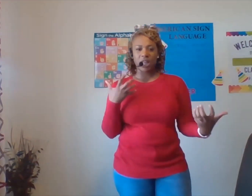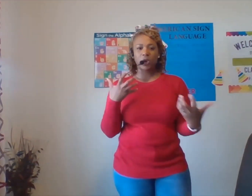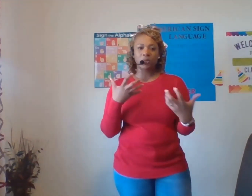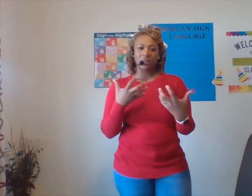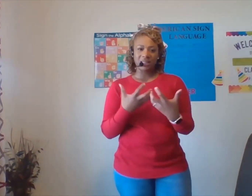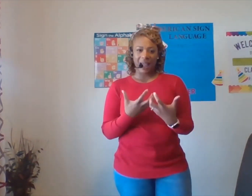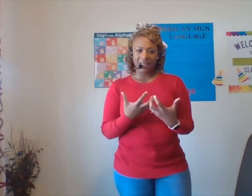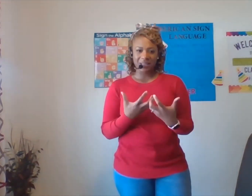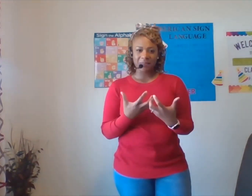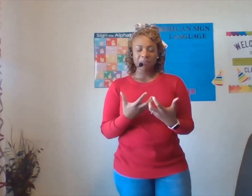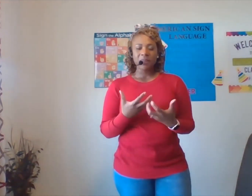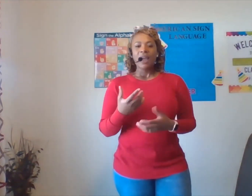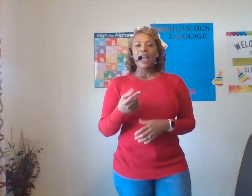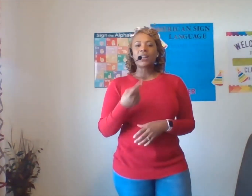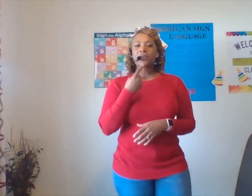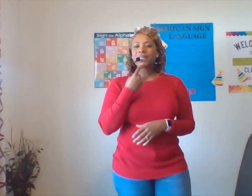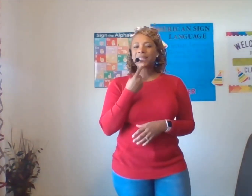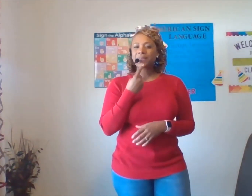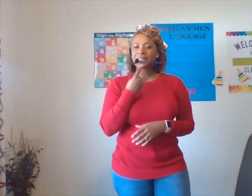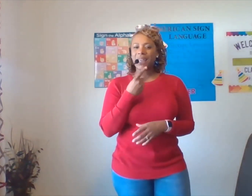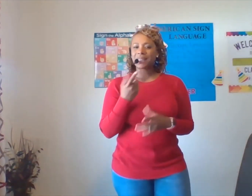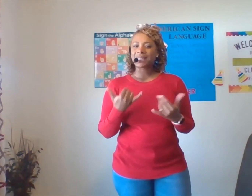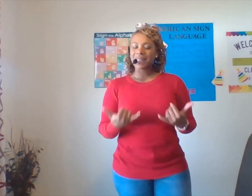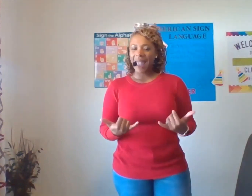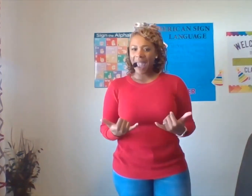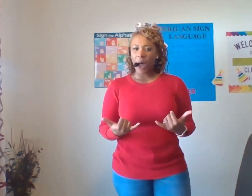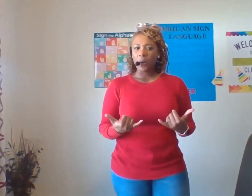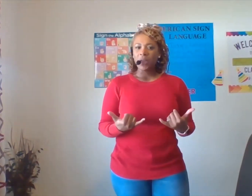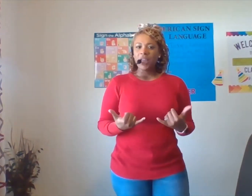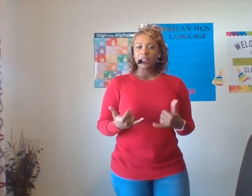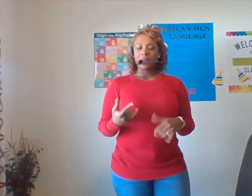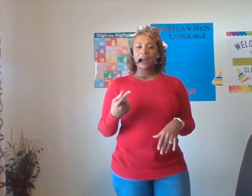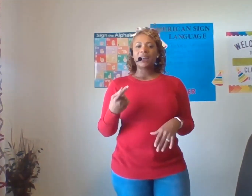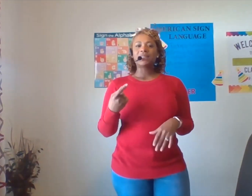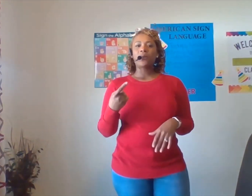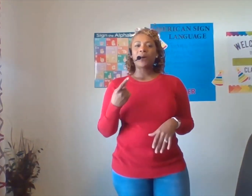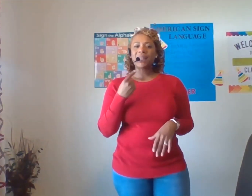that goes with the signs and the reason I'm saying this now is because when I